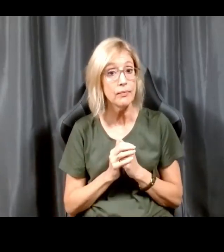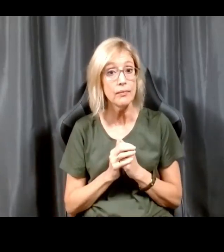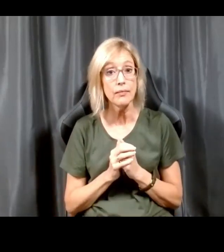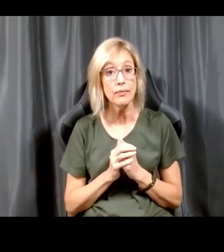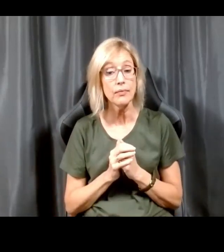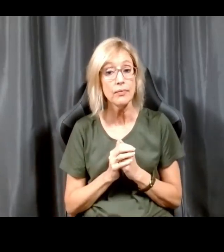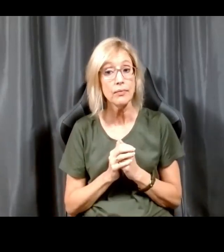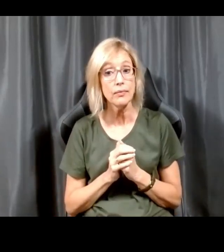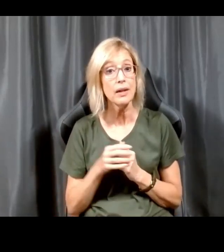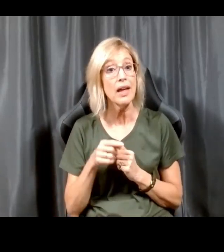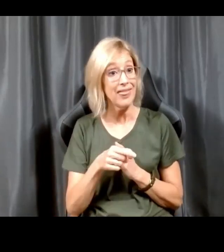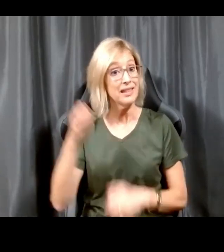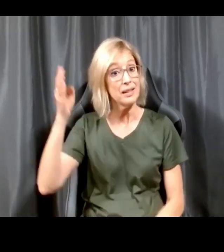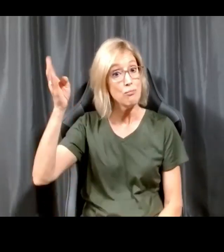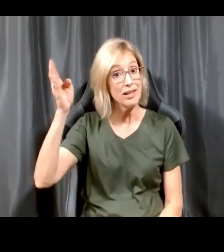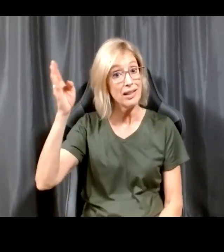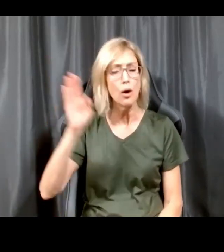this presentation will benefit them a lot.